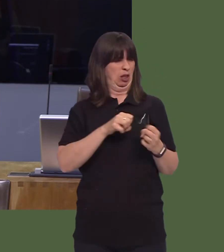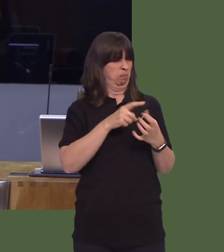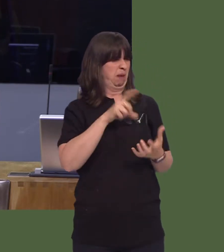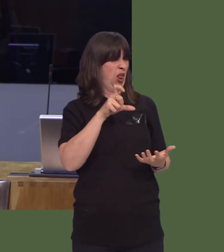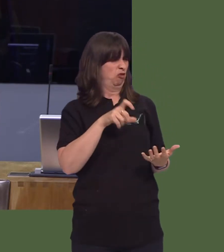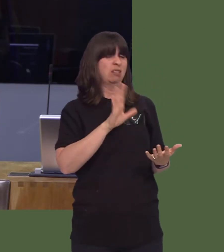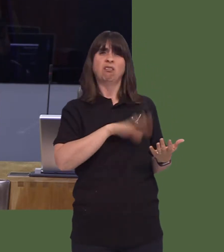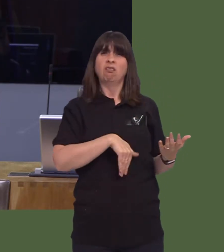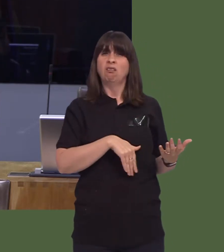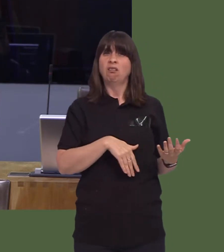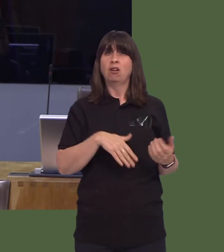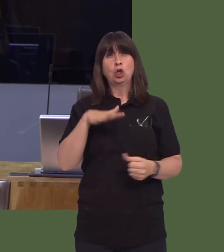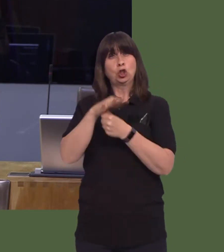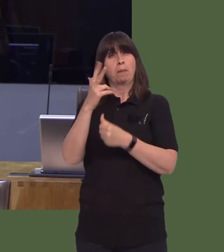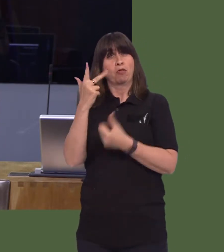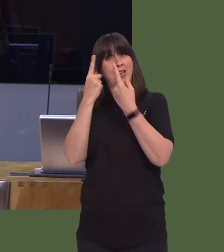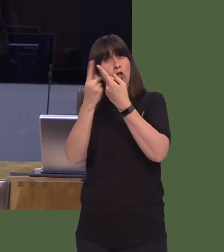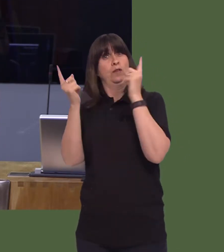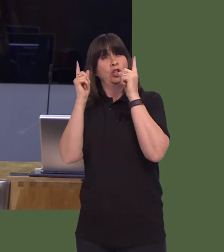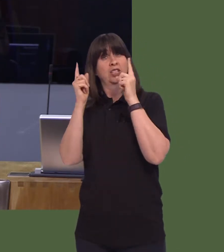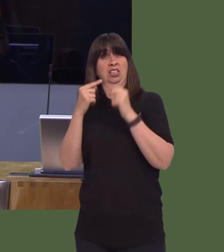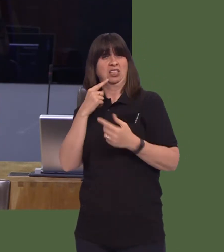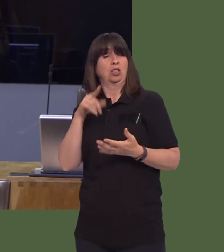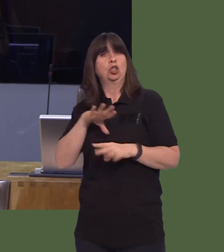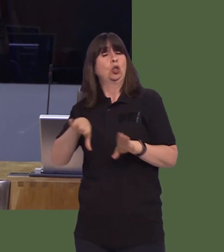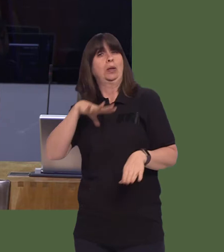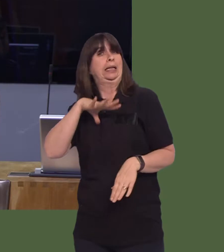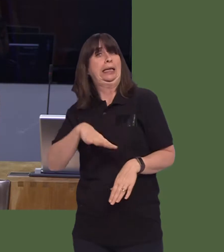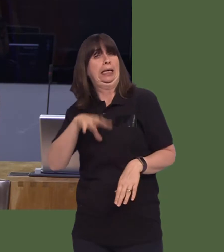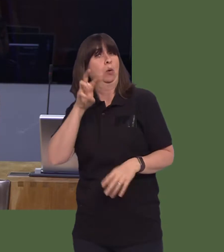indeed the top three universities don't require it at all.